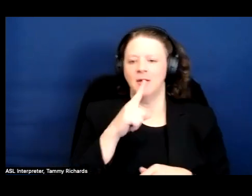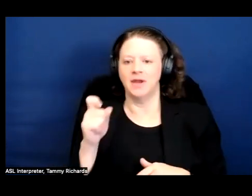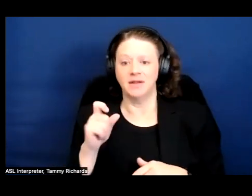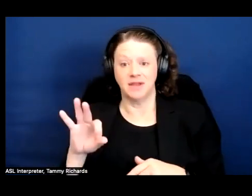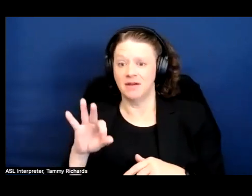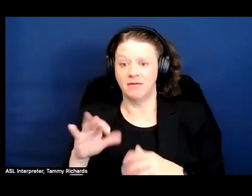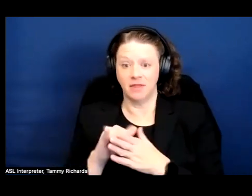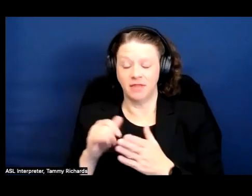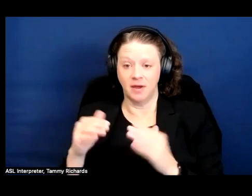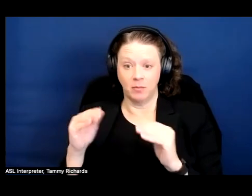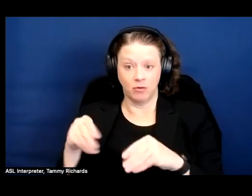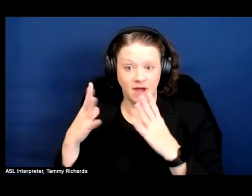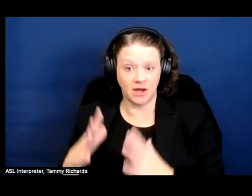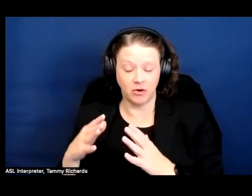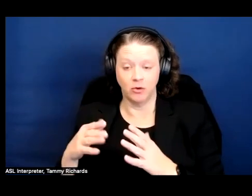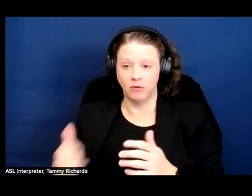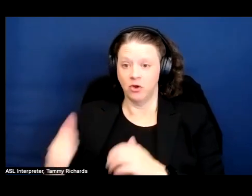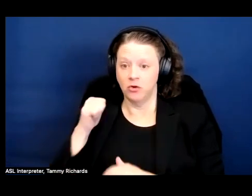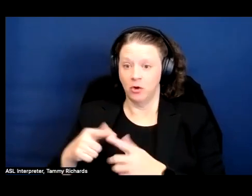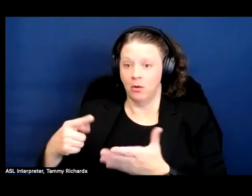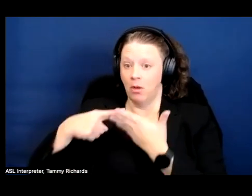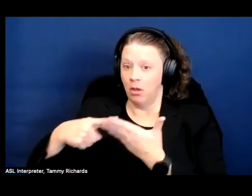for this source of income protection.